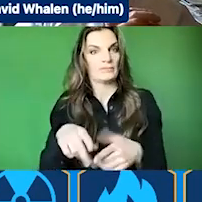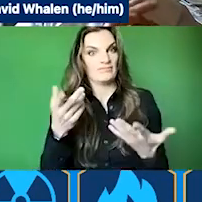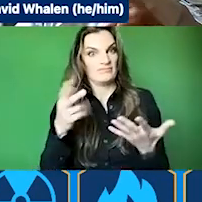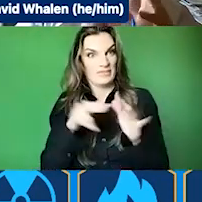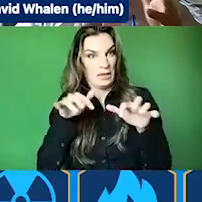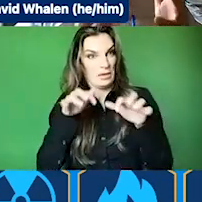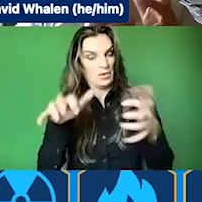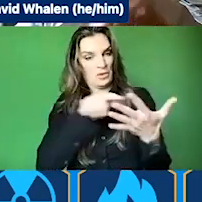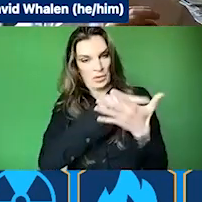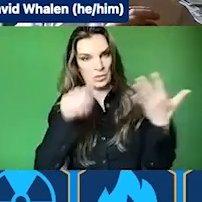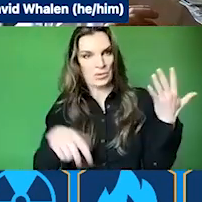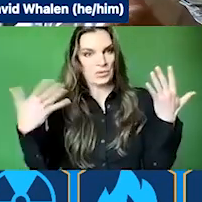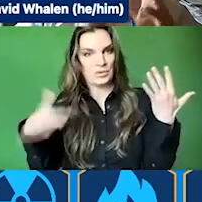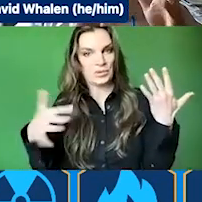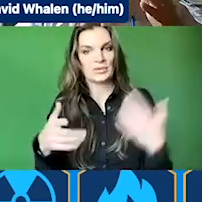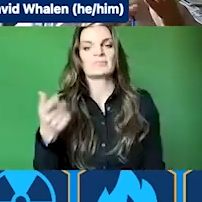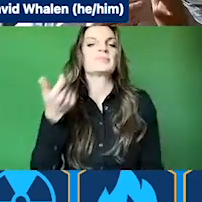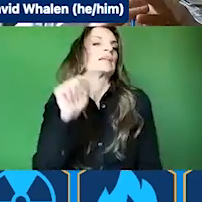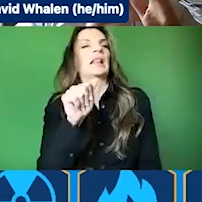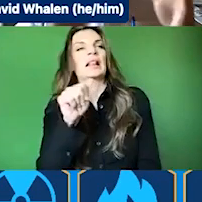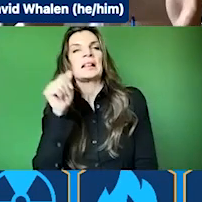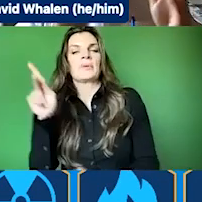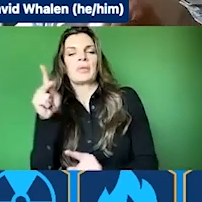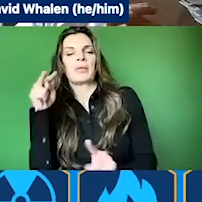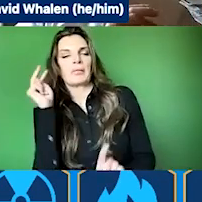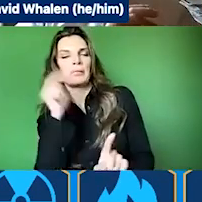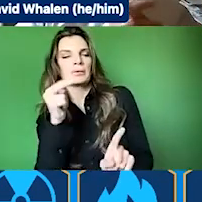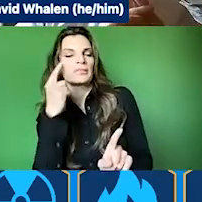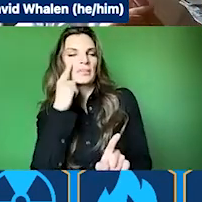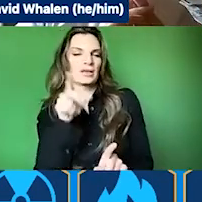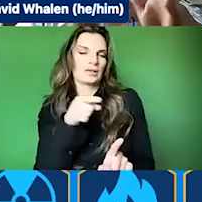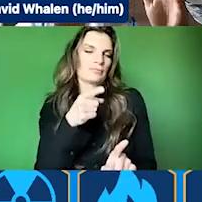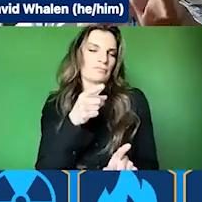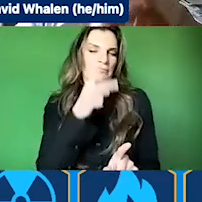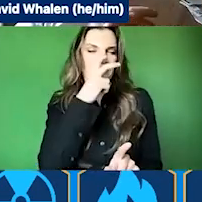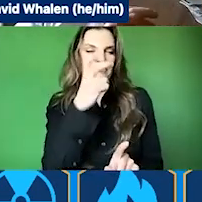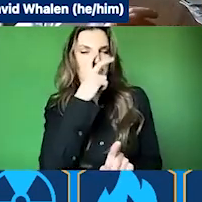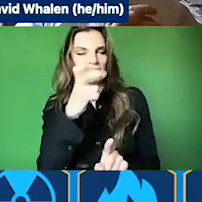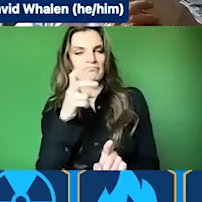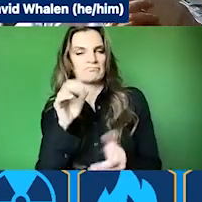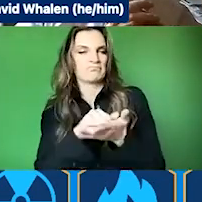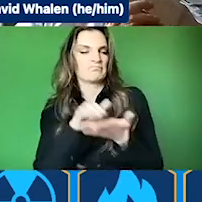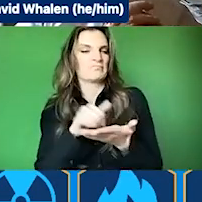any nay sayer out there that is too much I would cut that in half just to simplify this. That would be one-third.